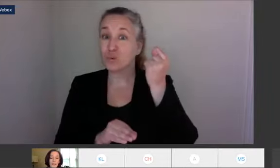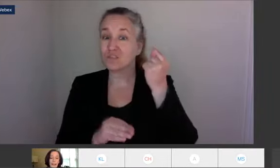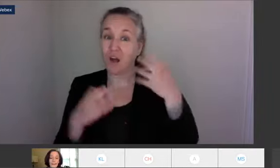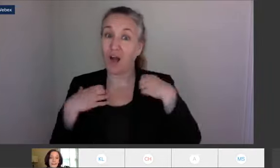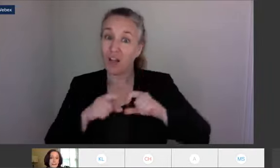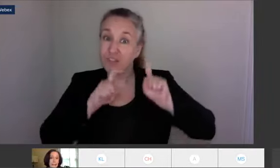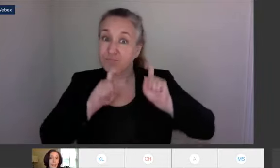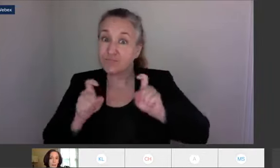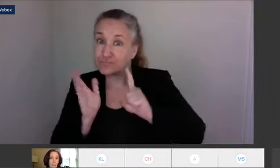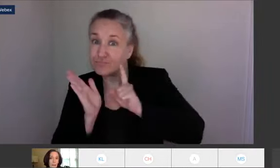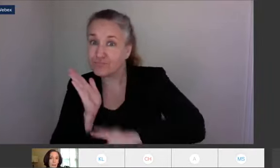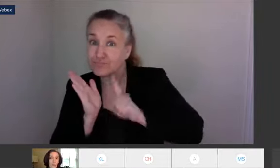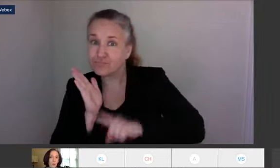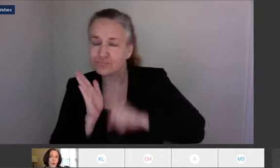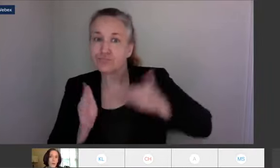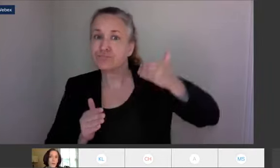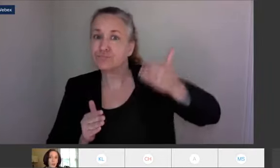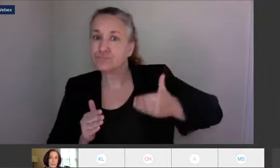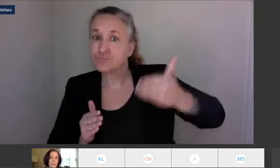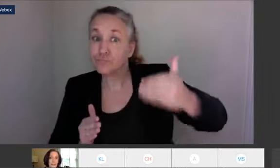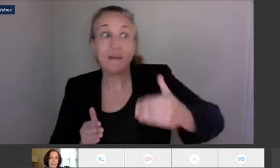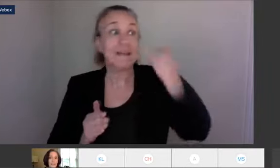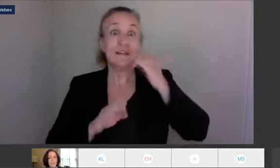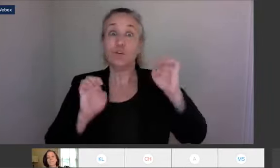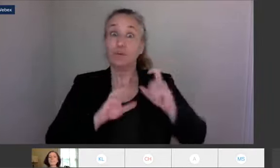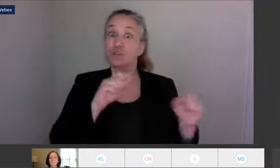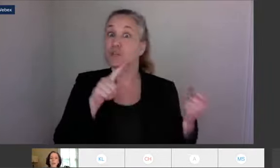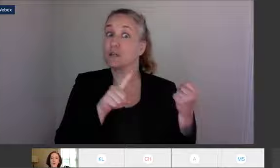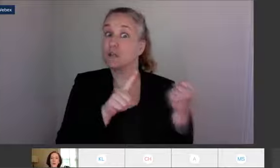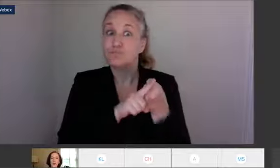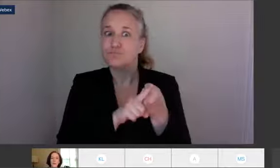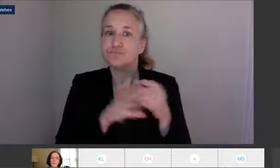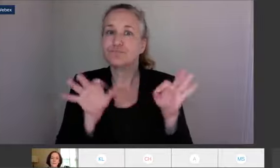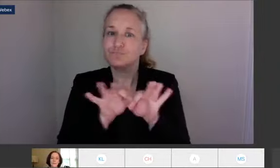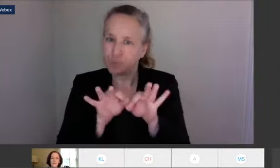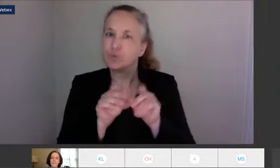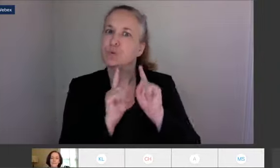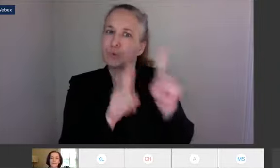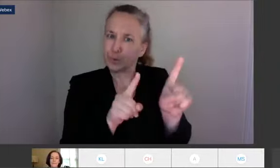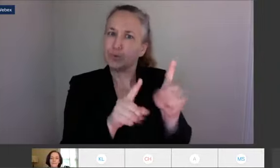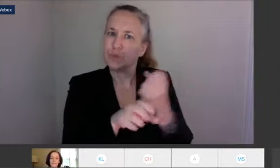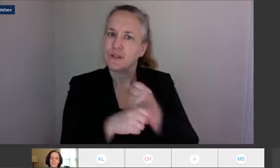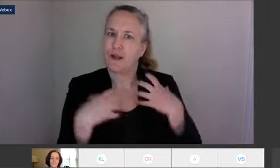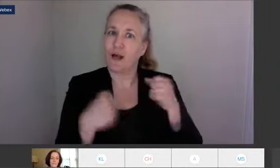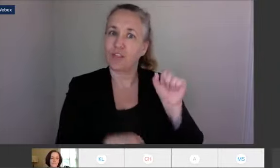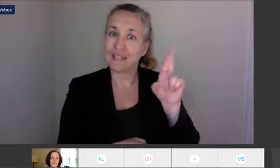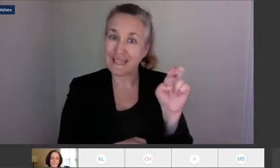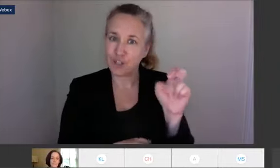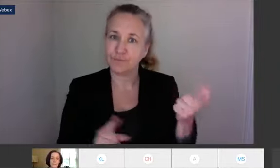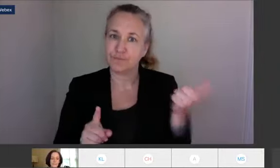and seeking healthcare for emergencies Dr. Wong [Doctor] all right thank you Commissioner Arkoosh